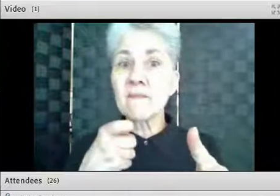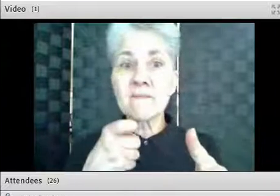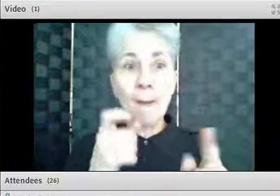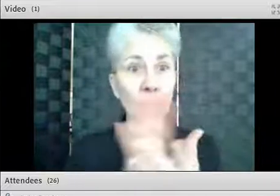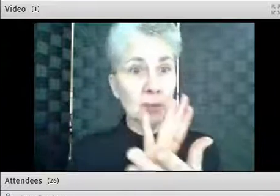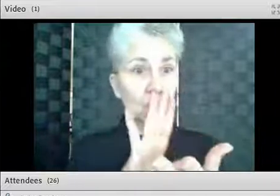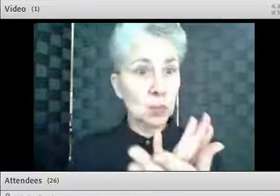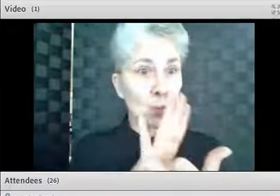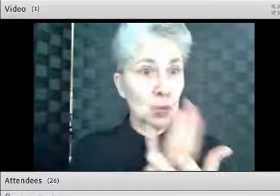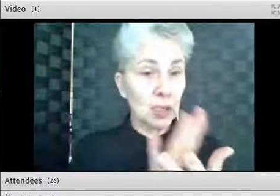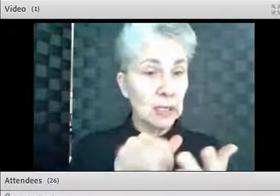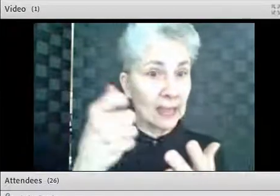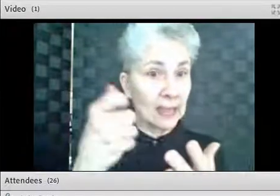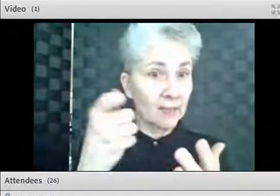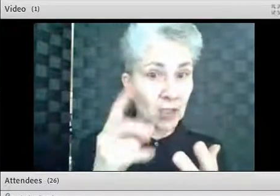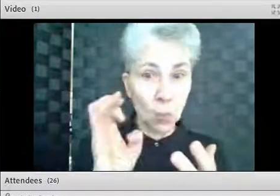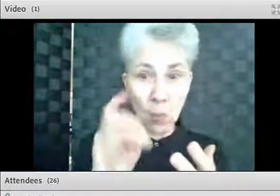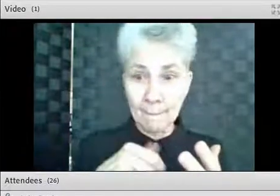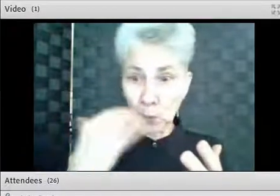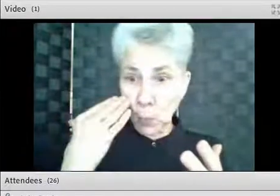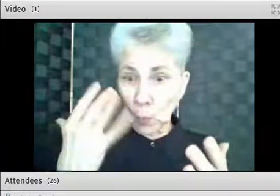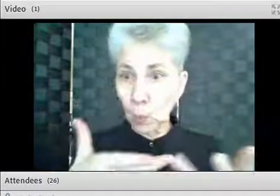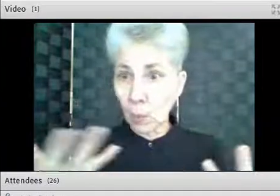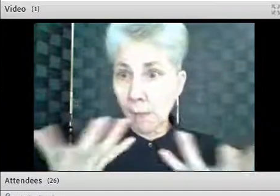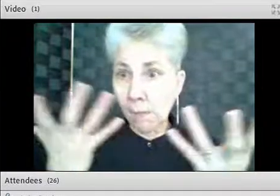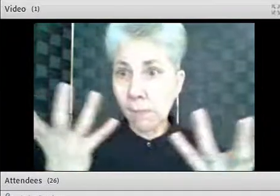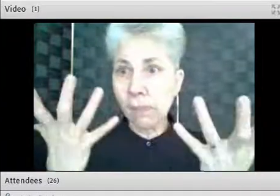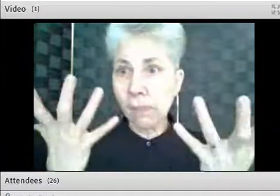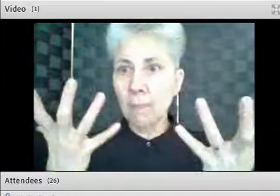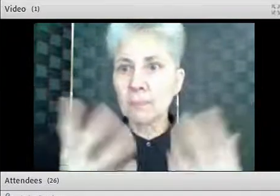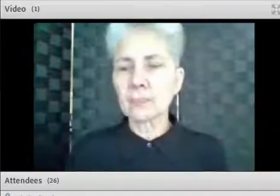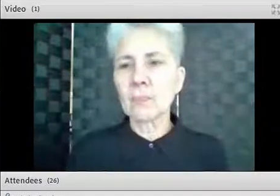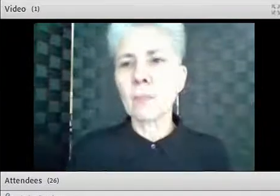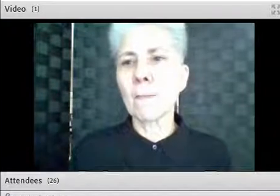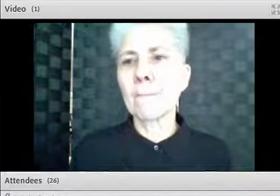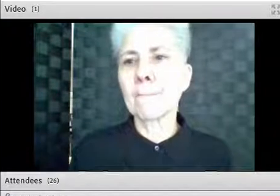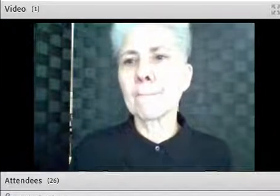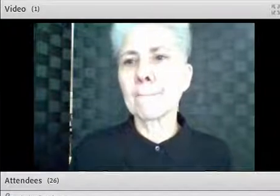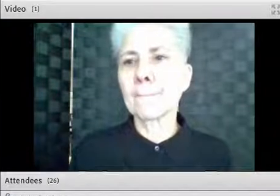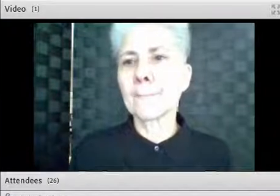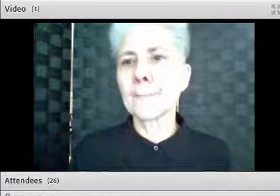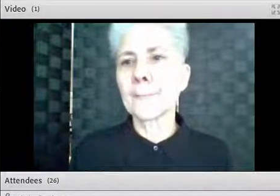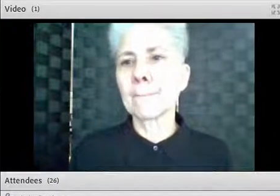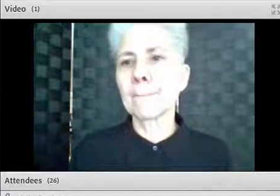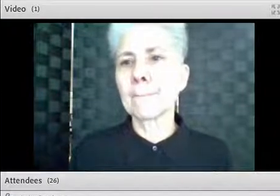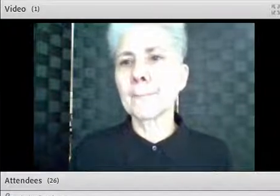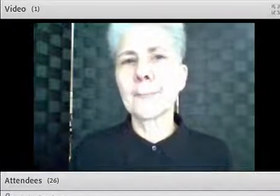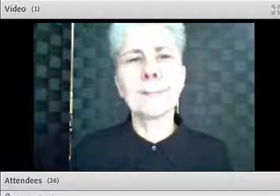Does anyone know? If you don't, that's totally fine, too, but I'm just curious. Okay. So, okay. A whole lot of noes.